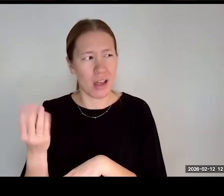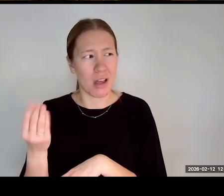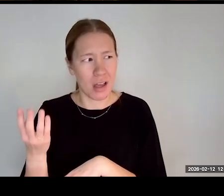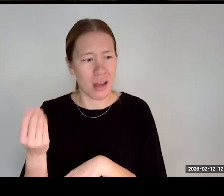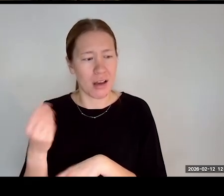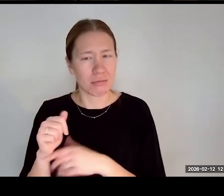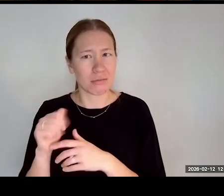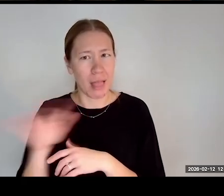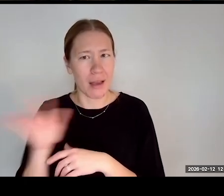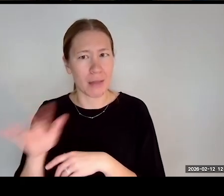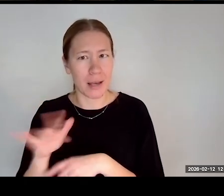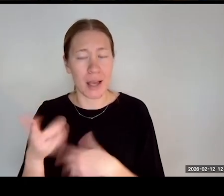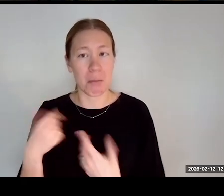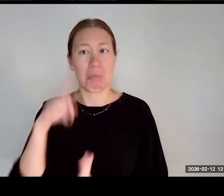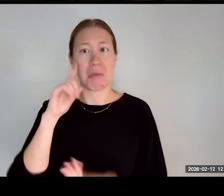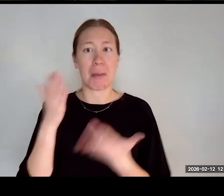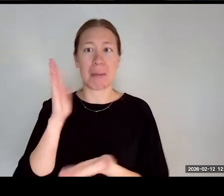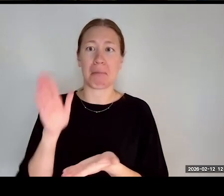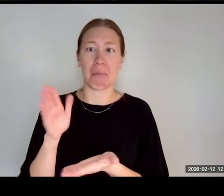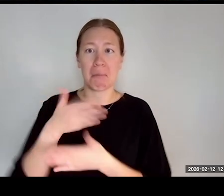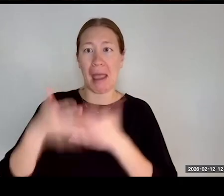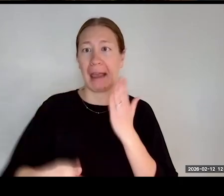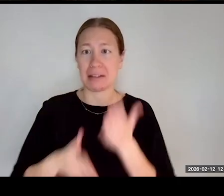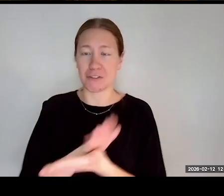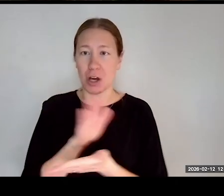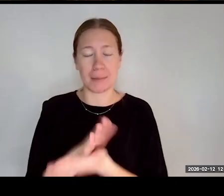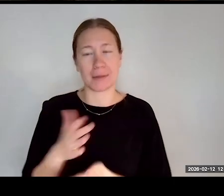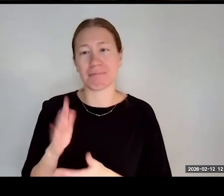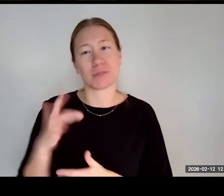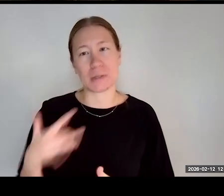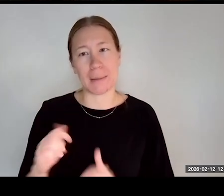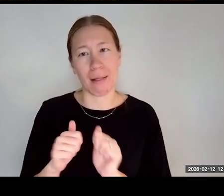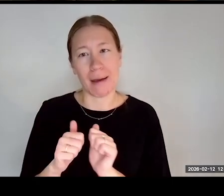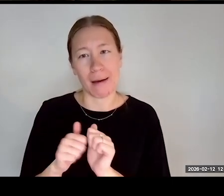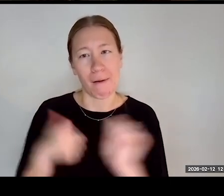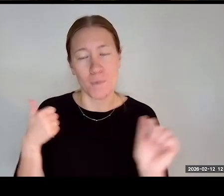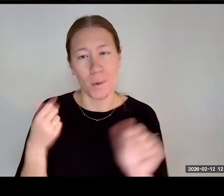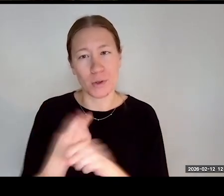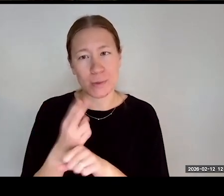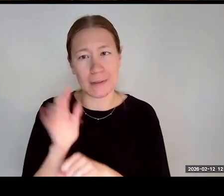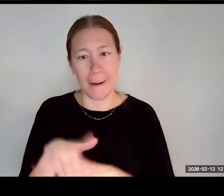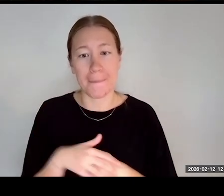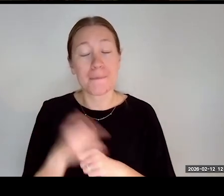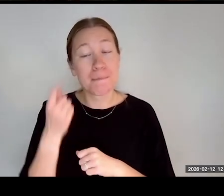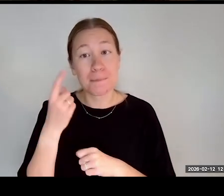So it's generally not a good practice to have them in there. We also wanna make sure that we are leaving white space between our page element.